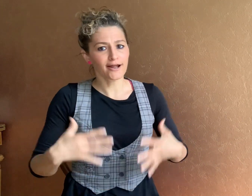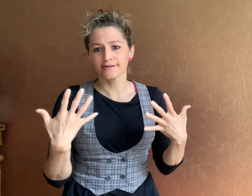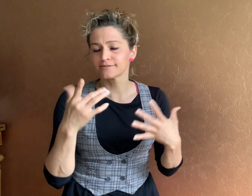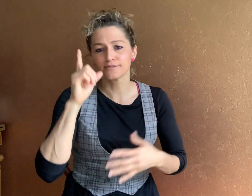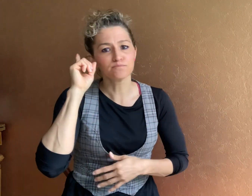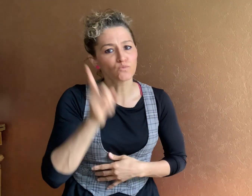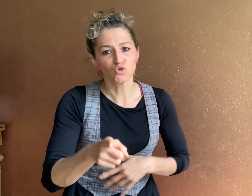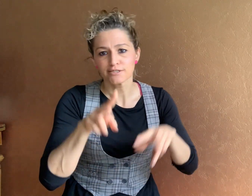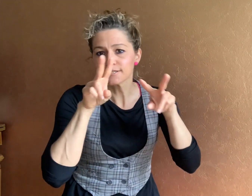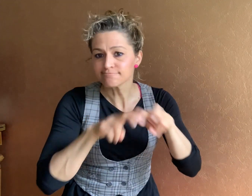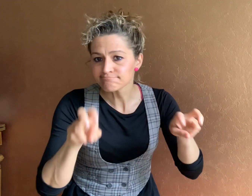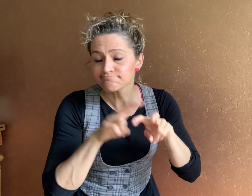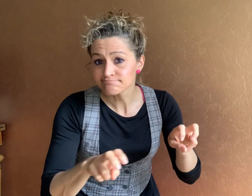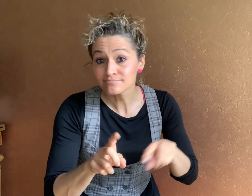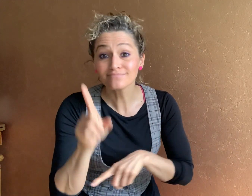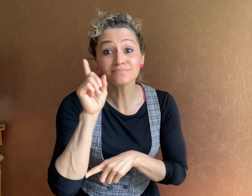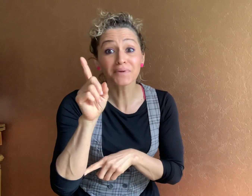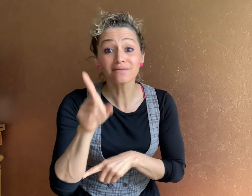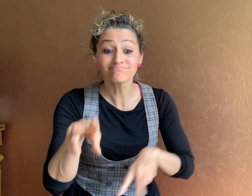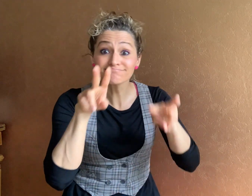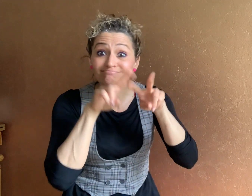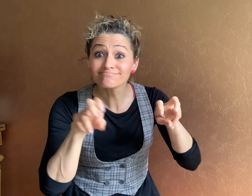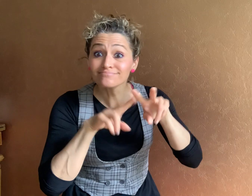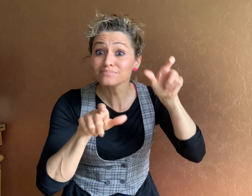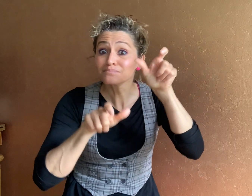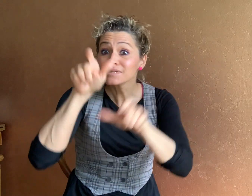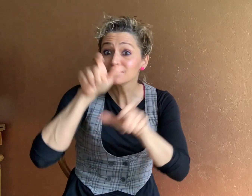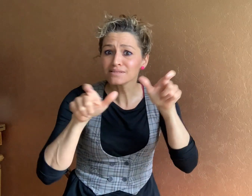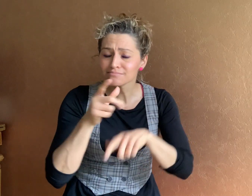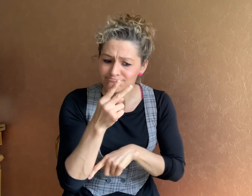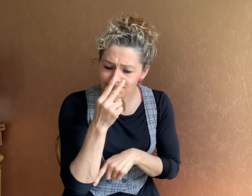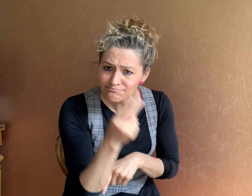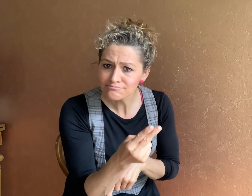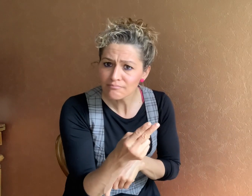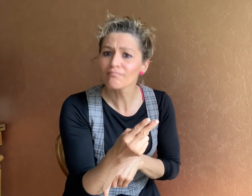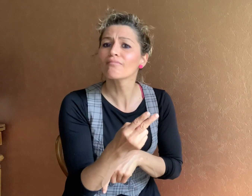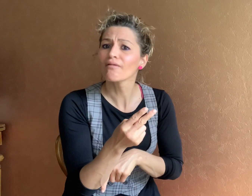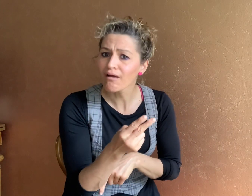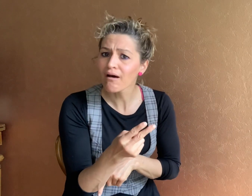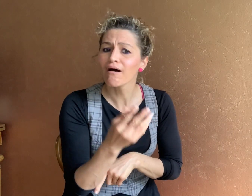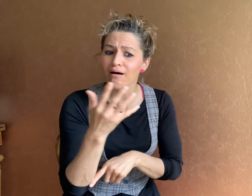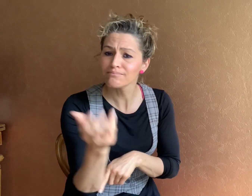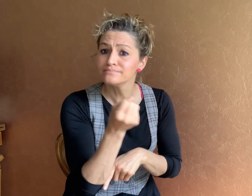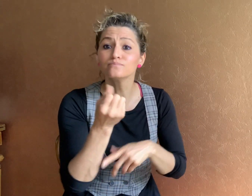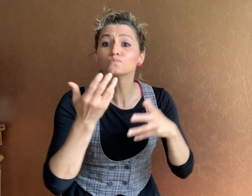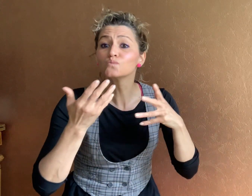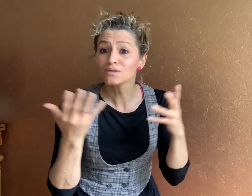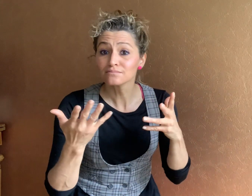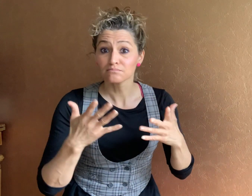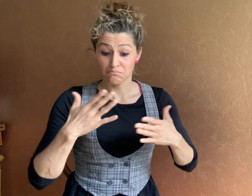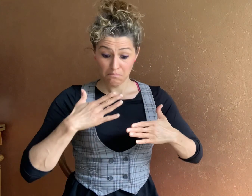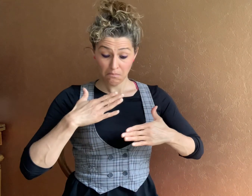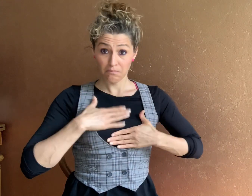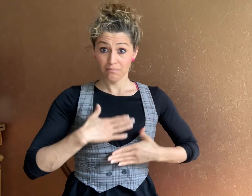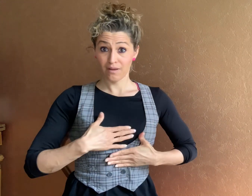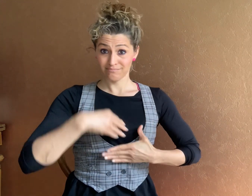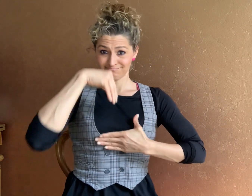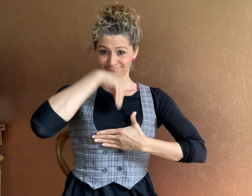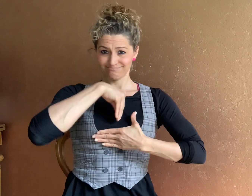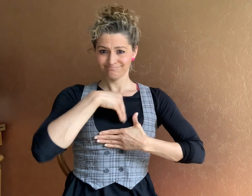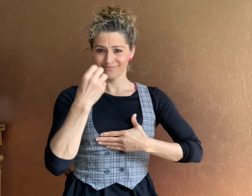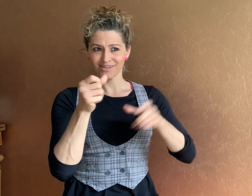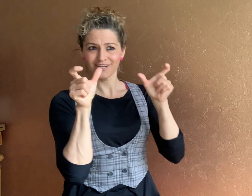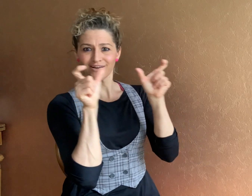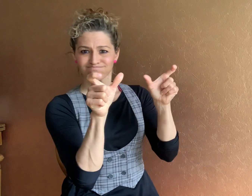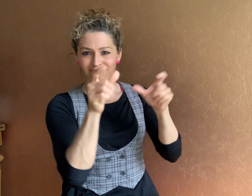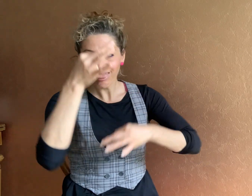Researchers have found that when the immune system fights